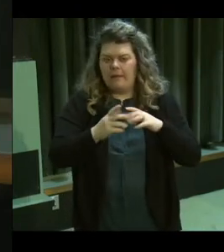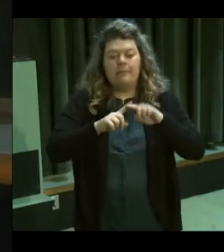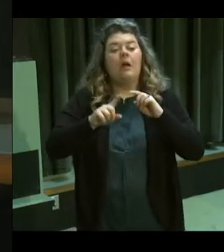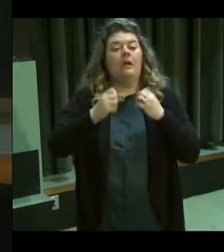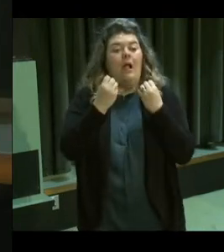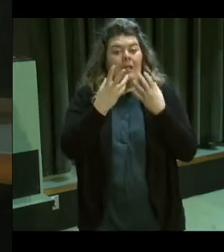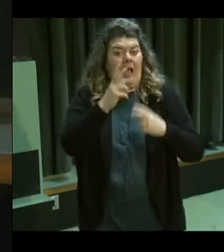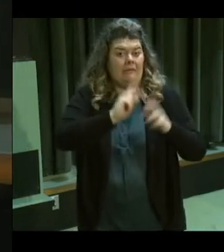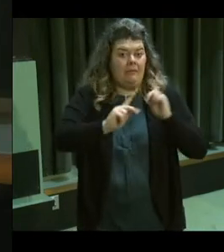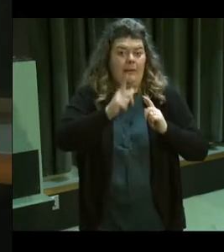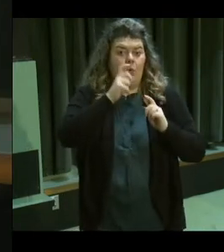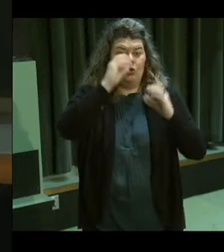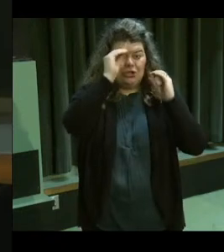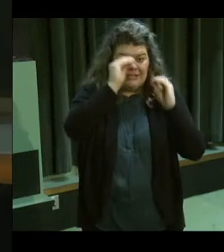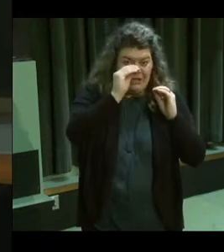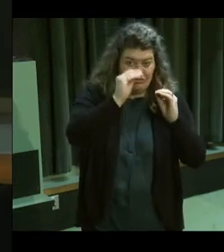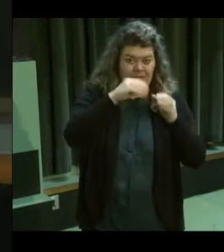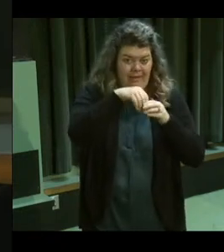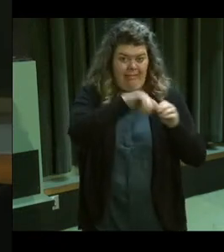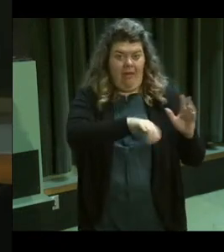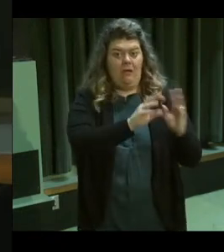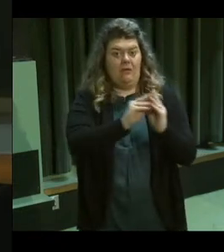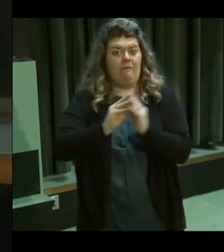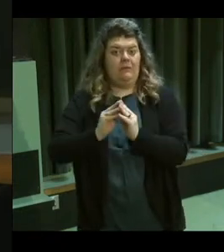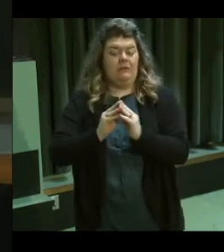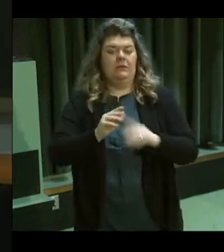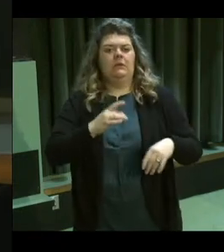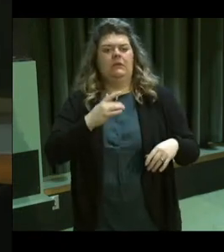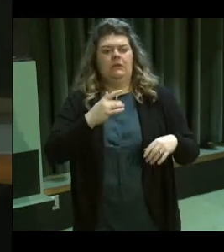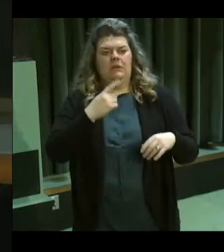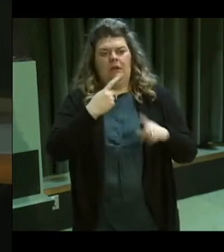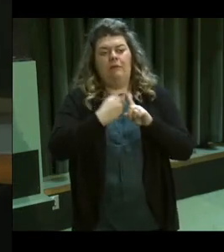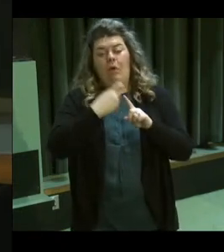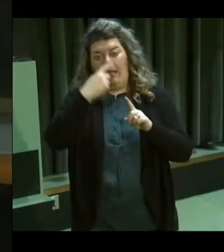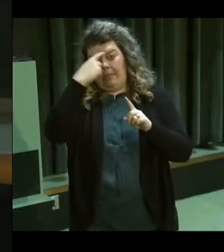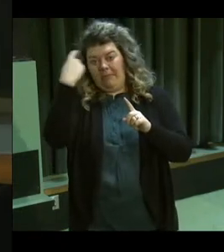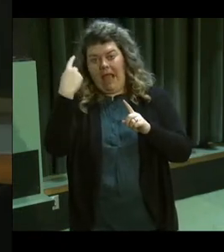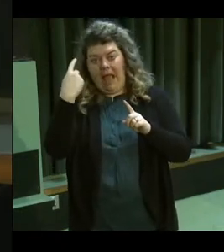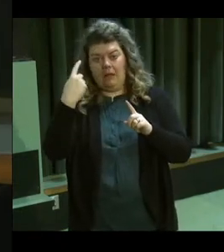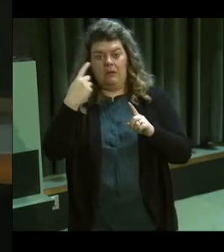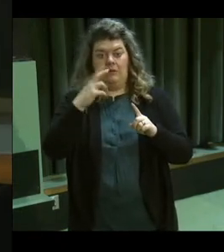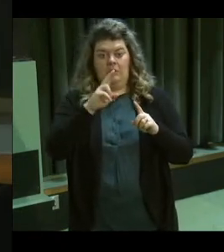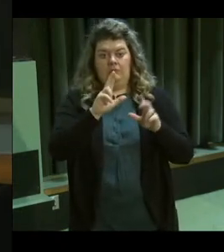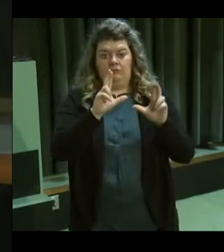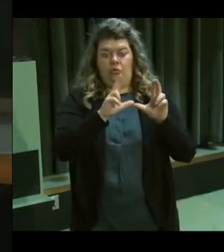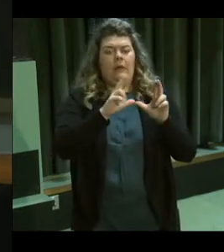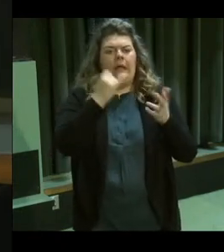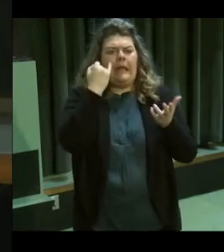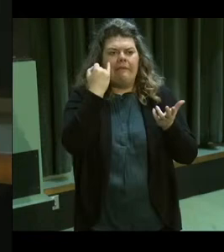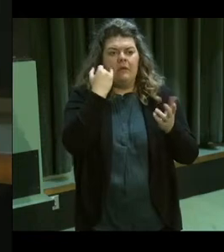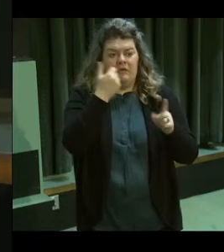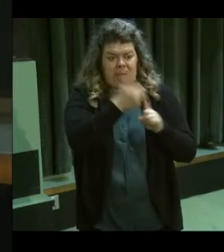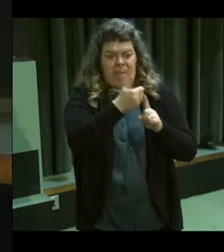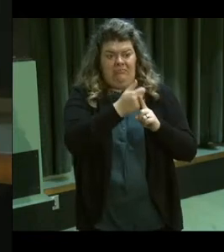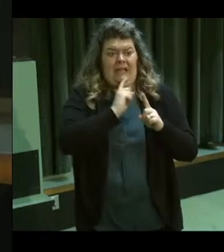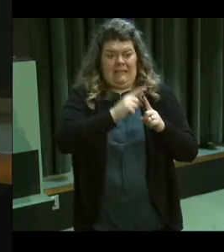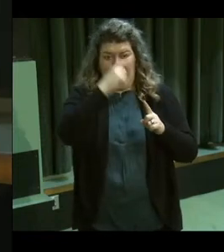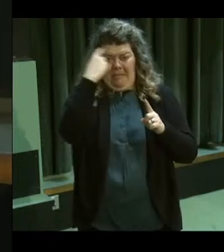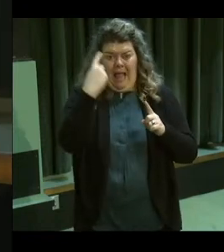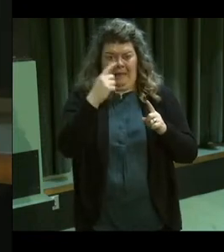people who teach in those are either for the black men in